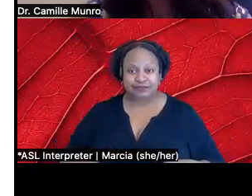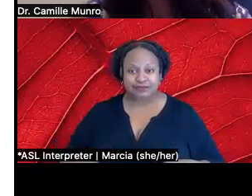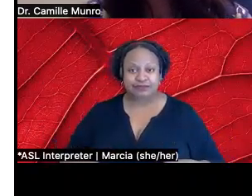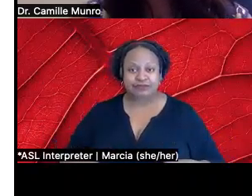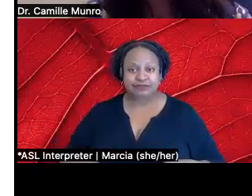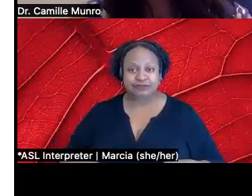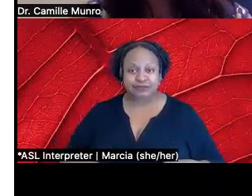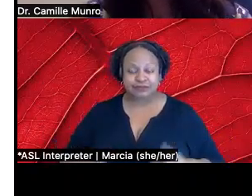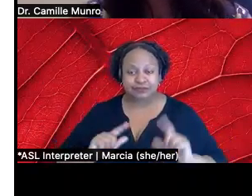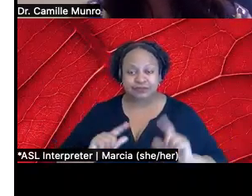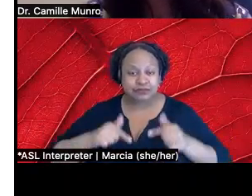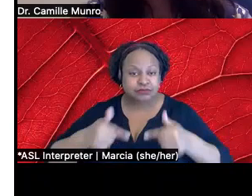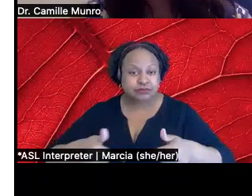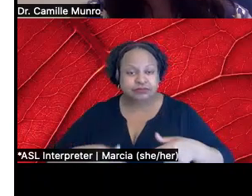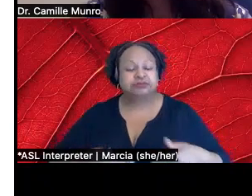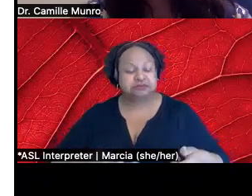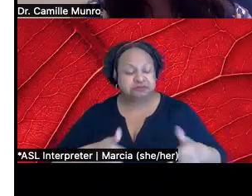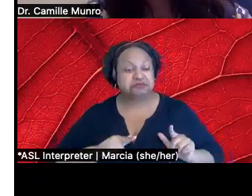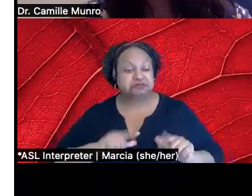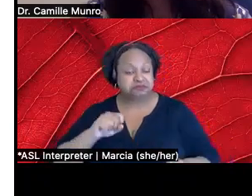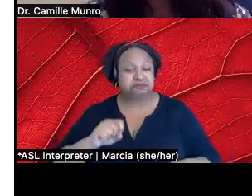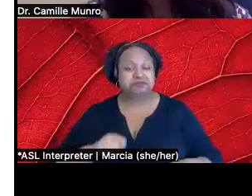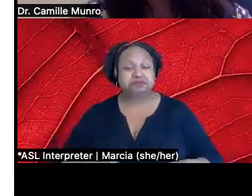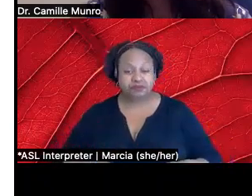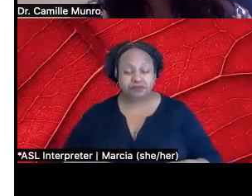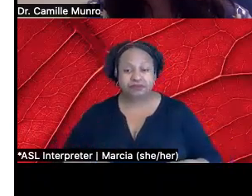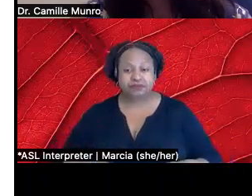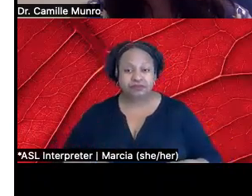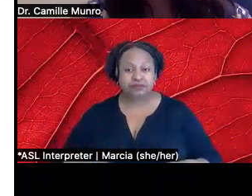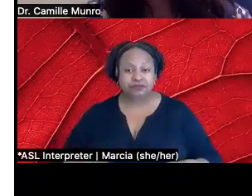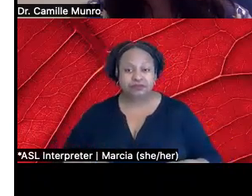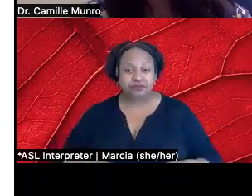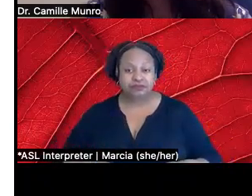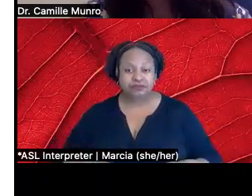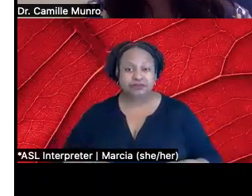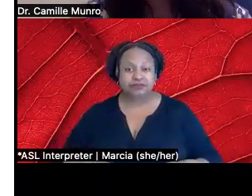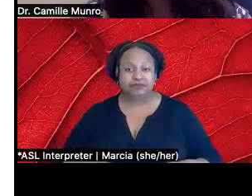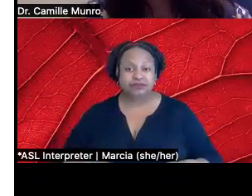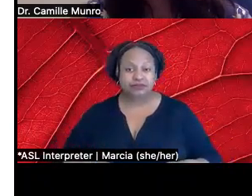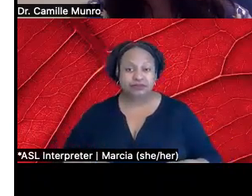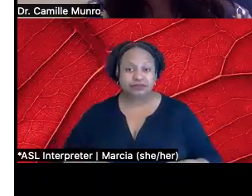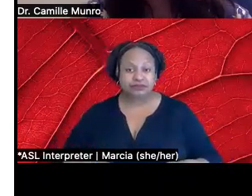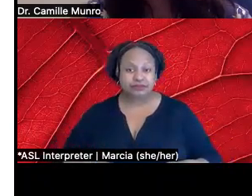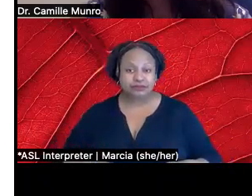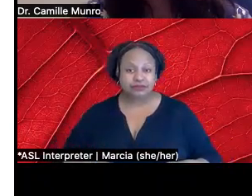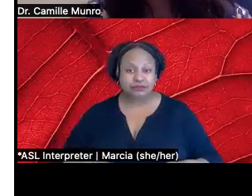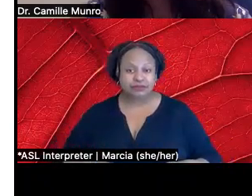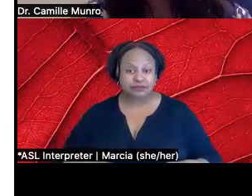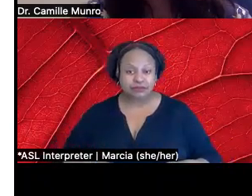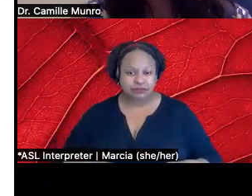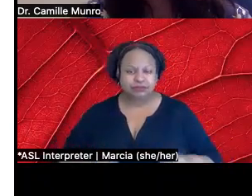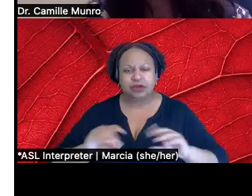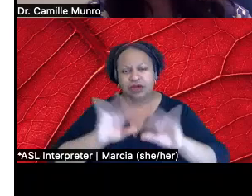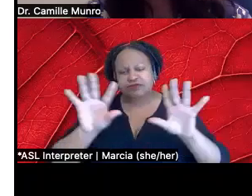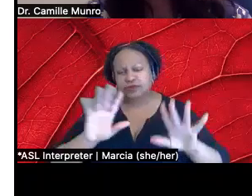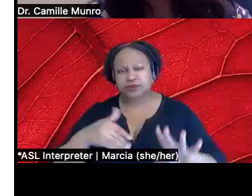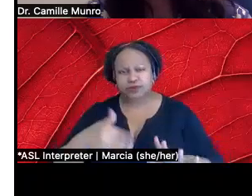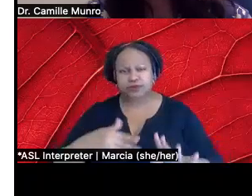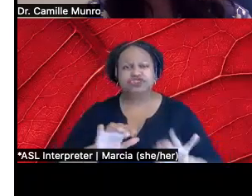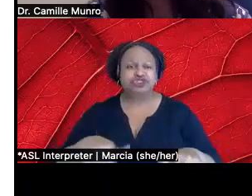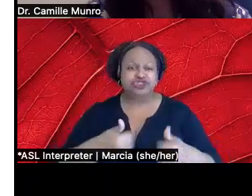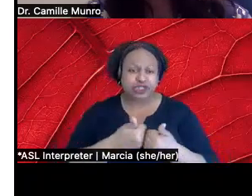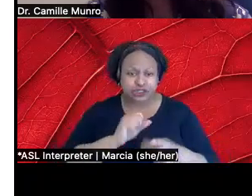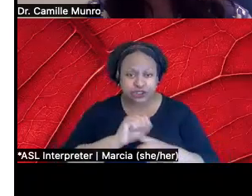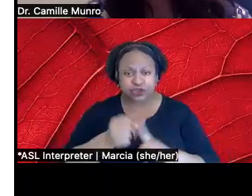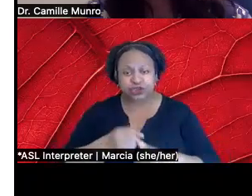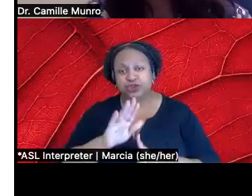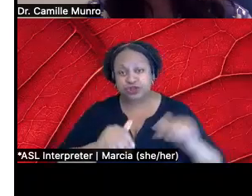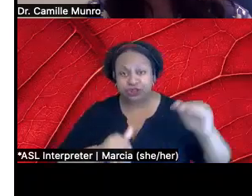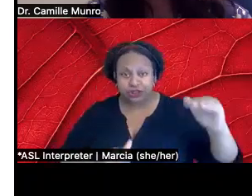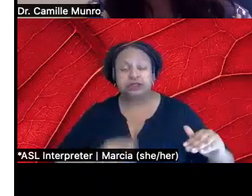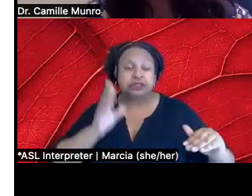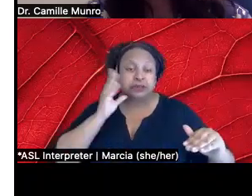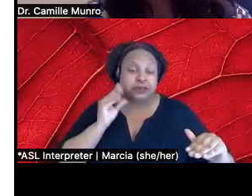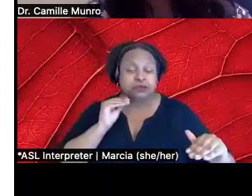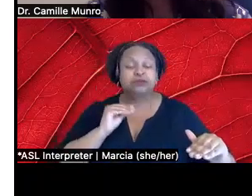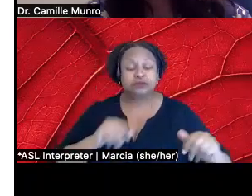Yeah, it's obviously a really challenging situation that your child is in there.